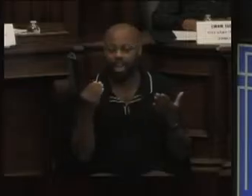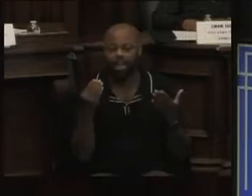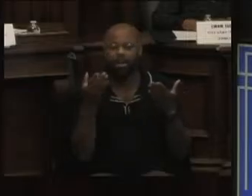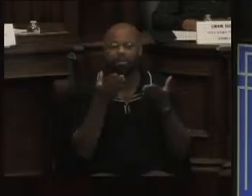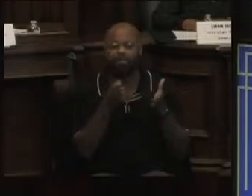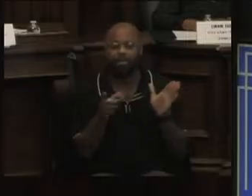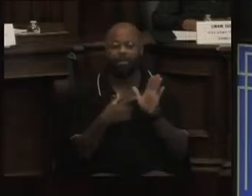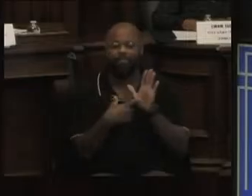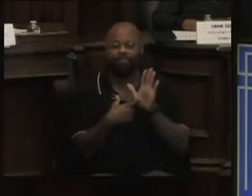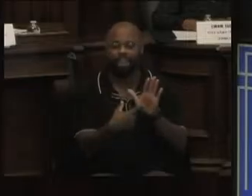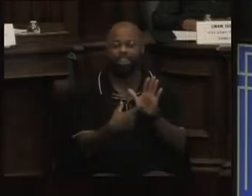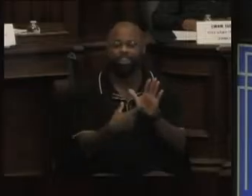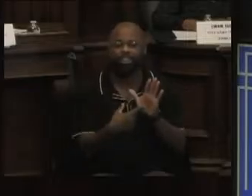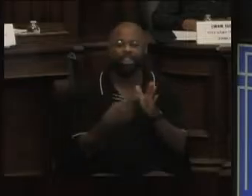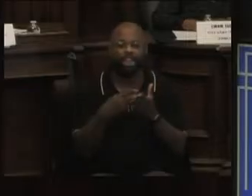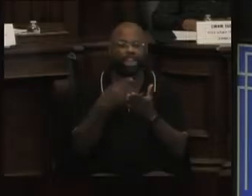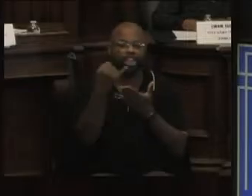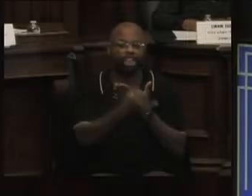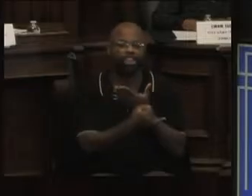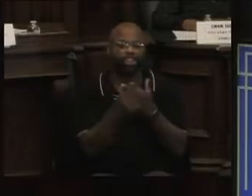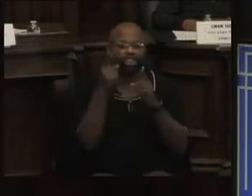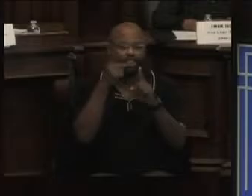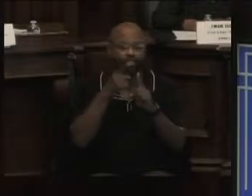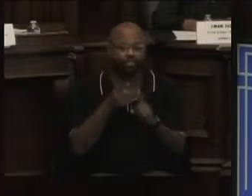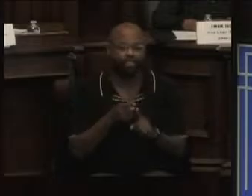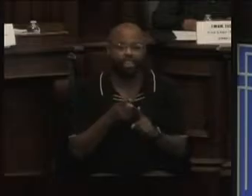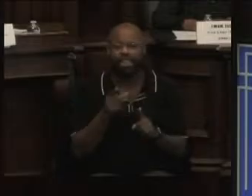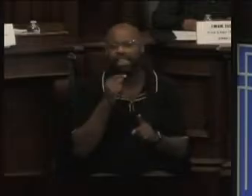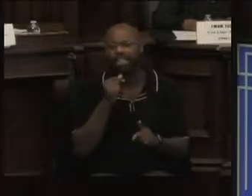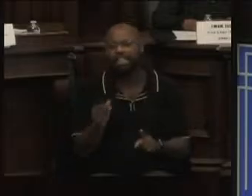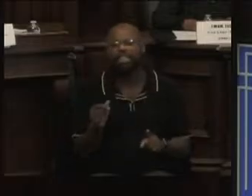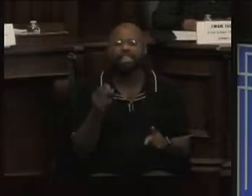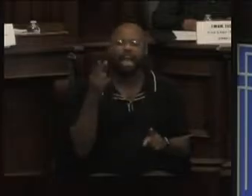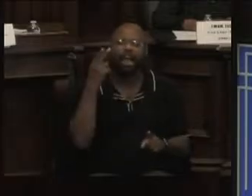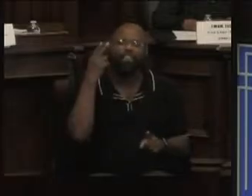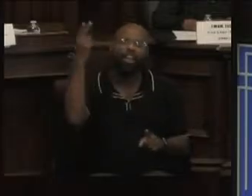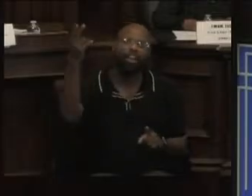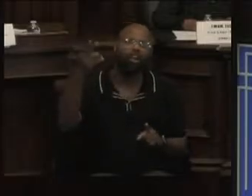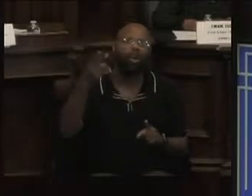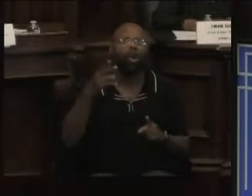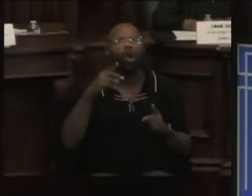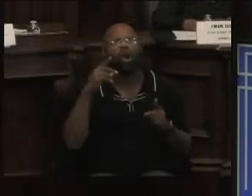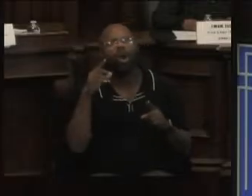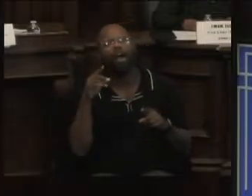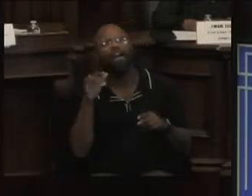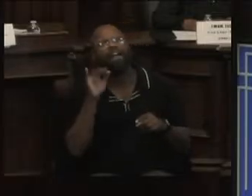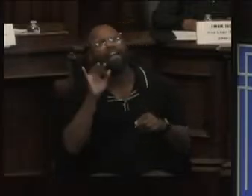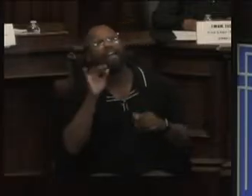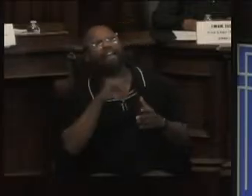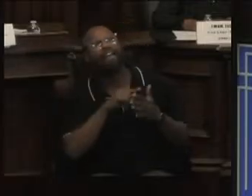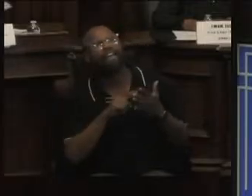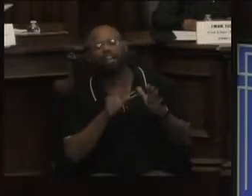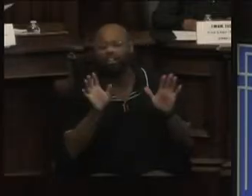actionable recommendations and public facing initiatives. So